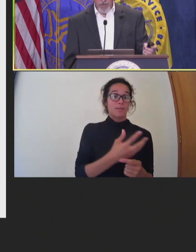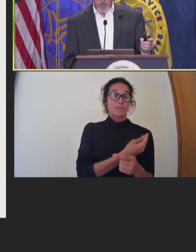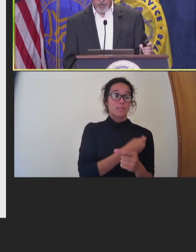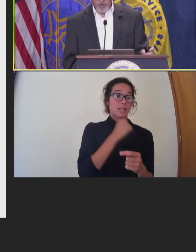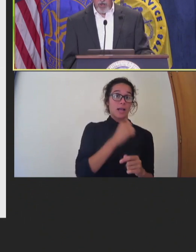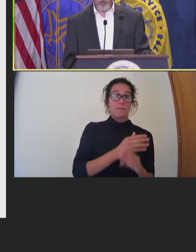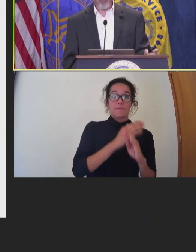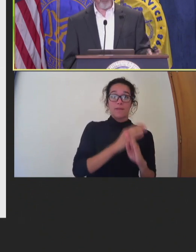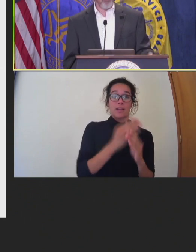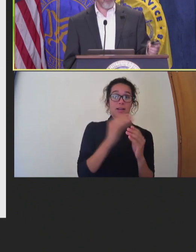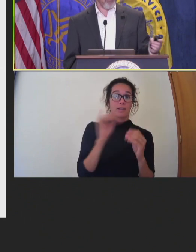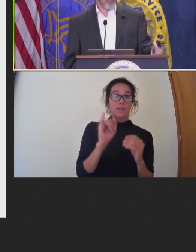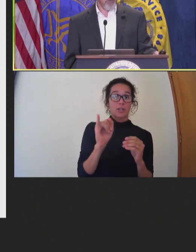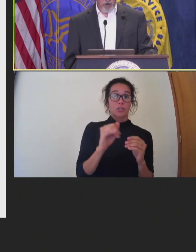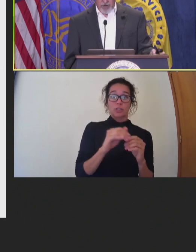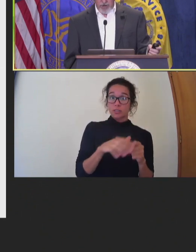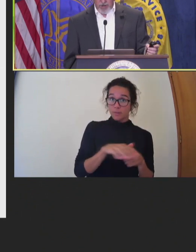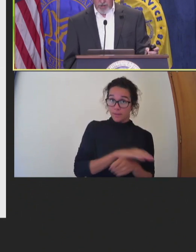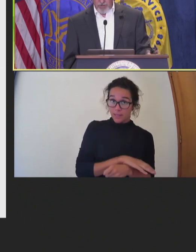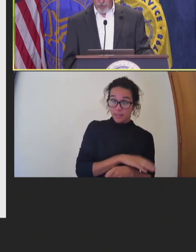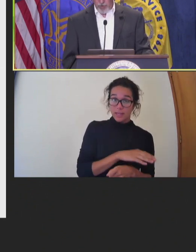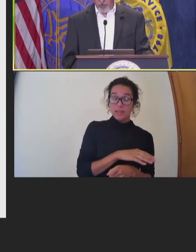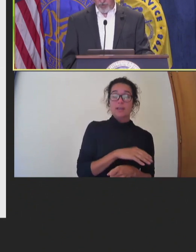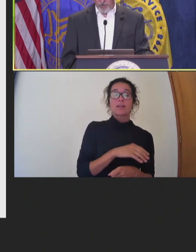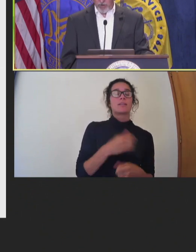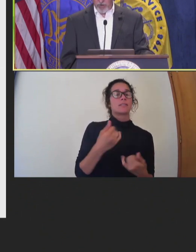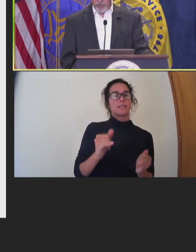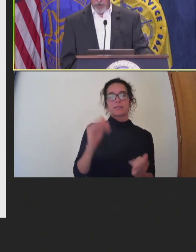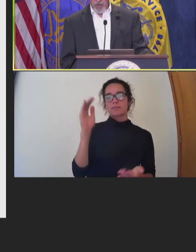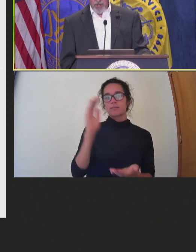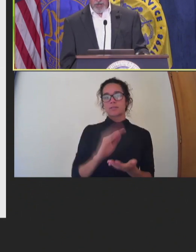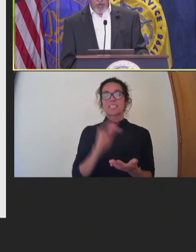it does reduce the severity and the duration of illness and can